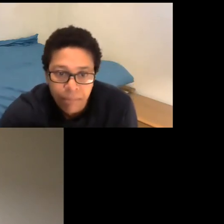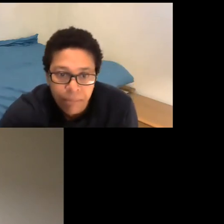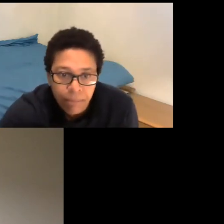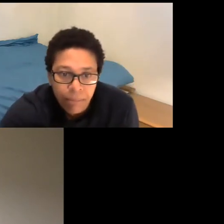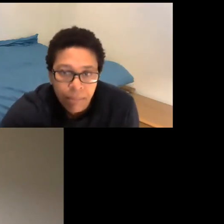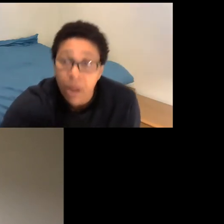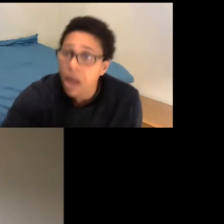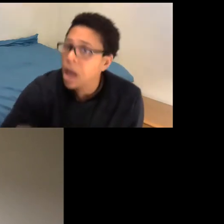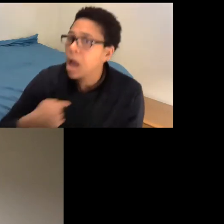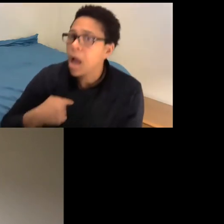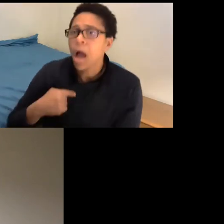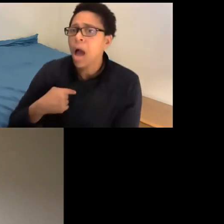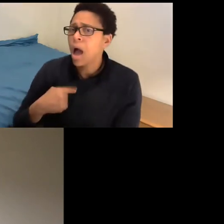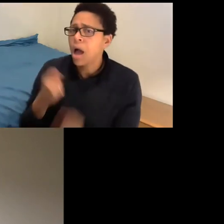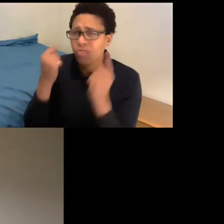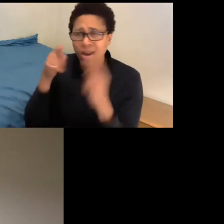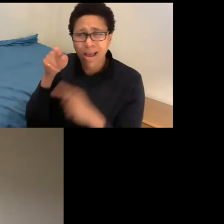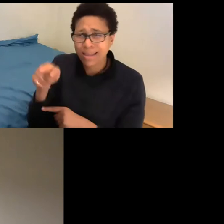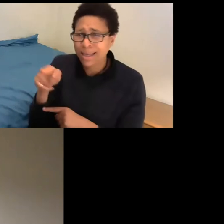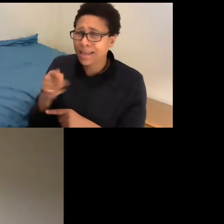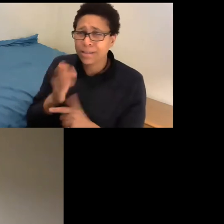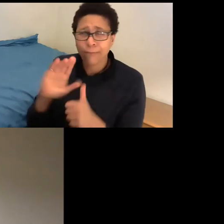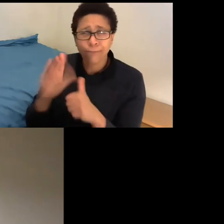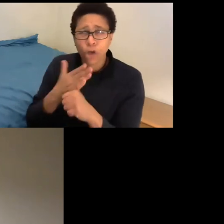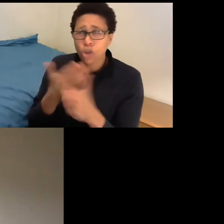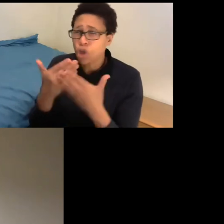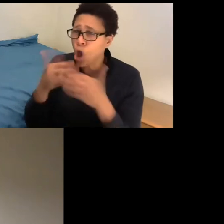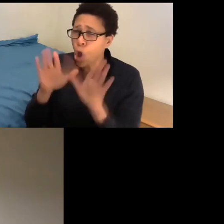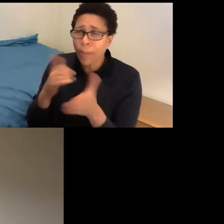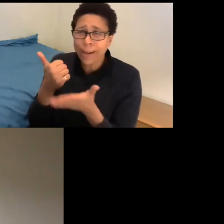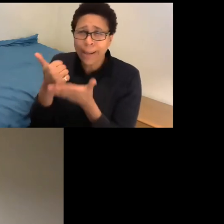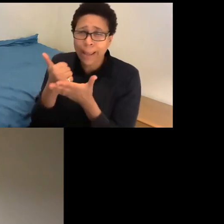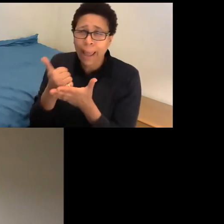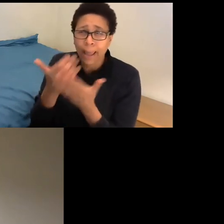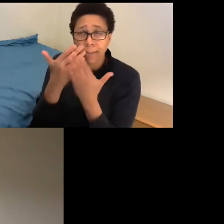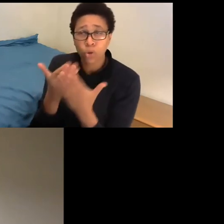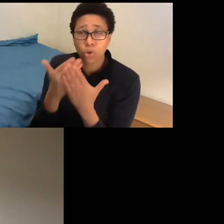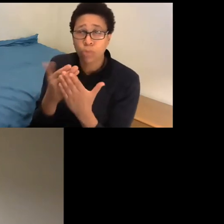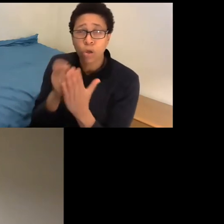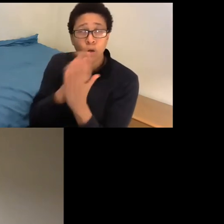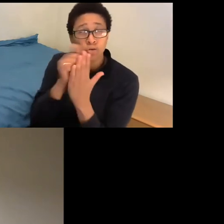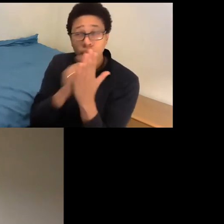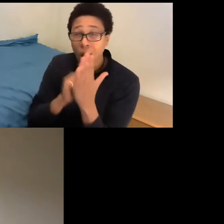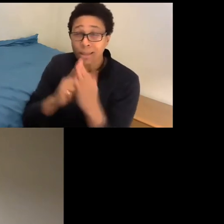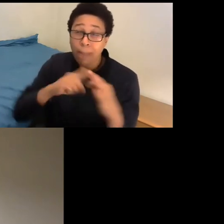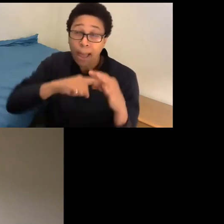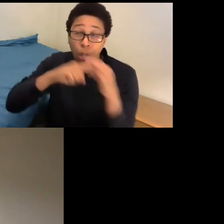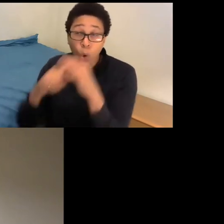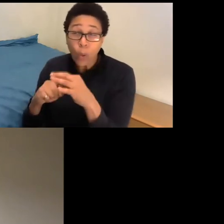gay Muslim to write about queer issues and Muslim societies and